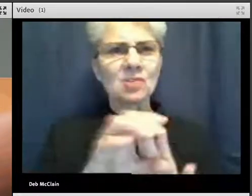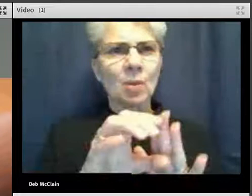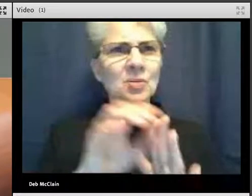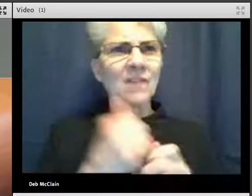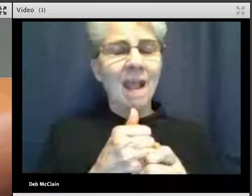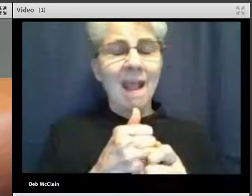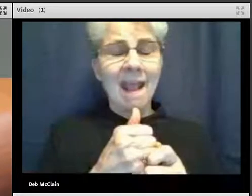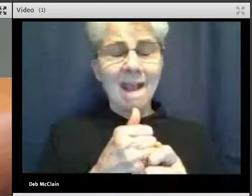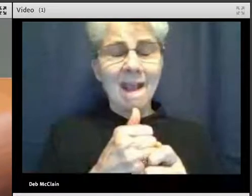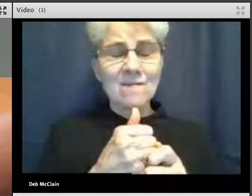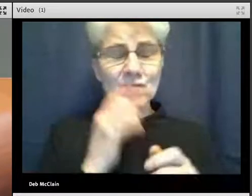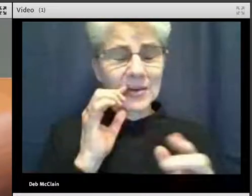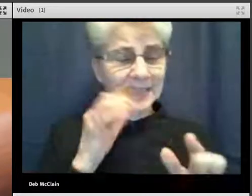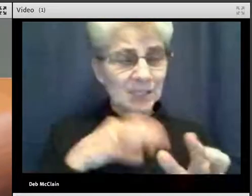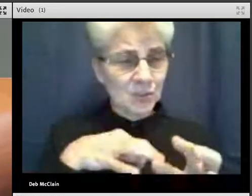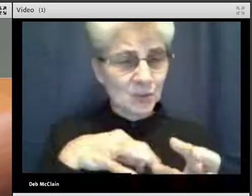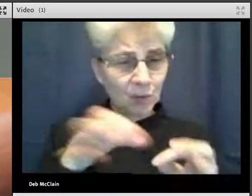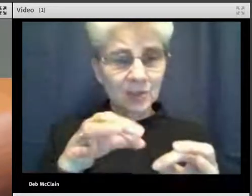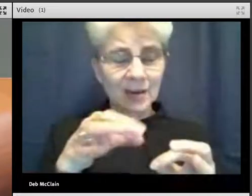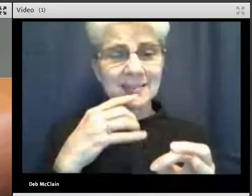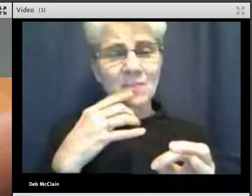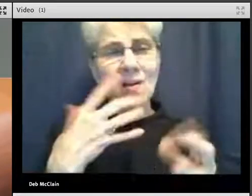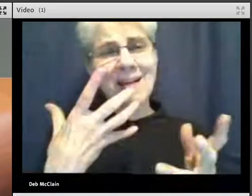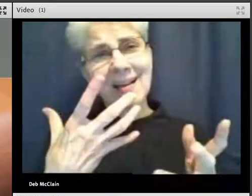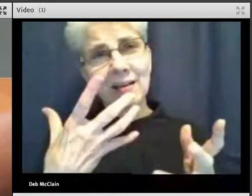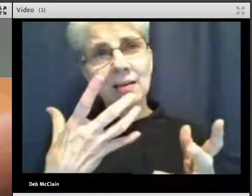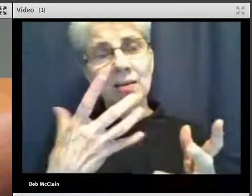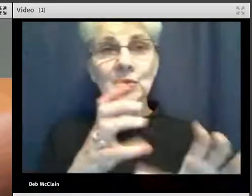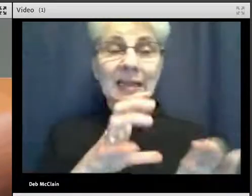And I was like, "Oh, my gosh, you kind of did it wrong."